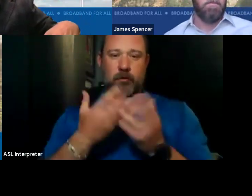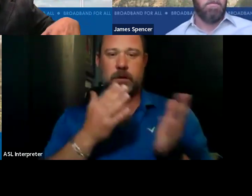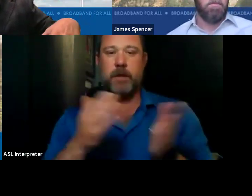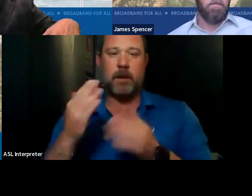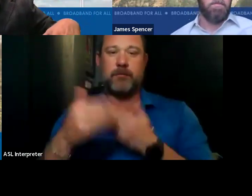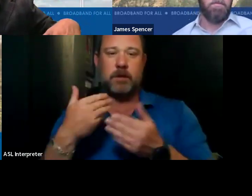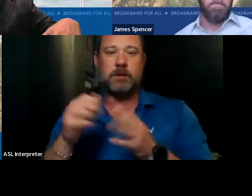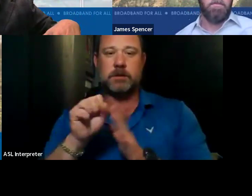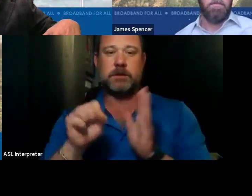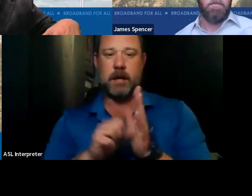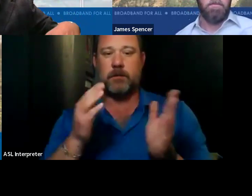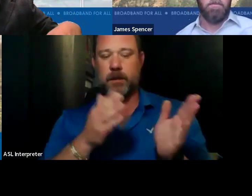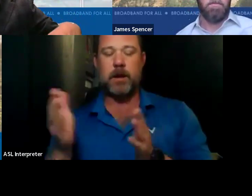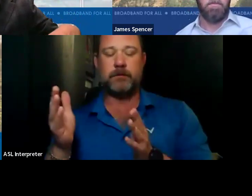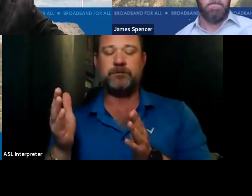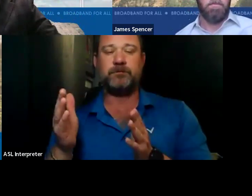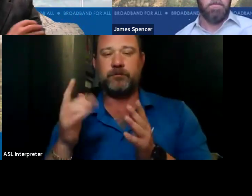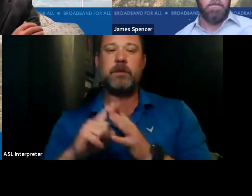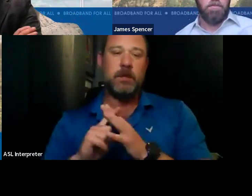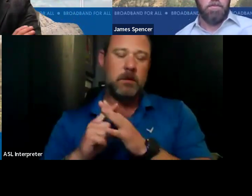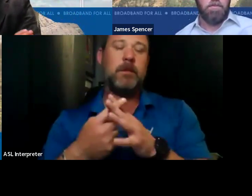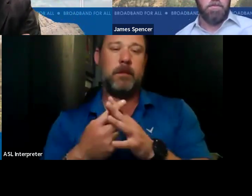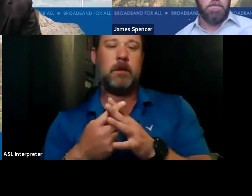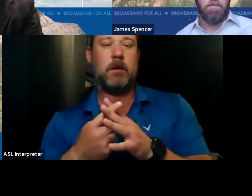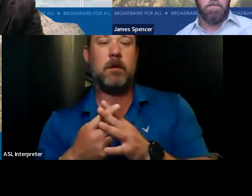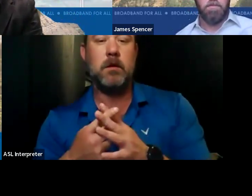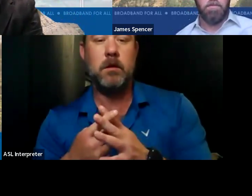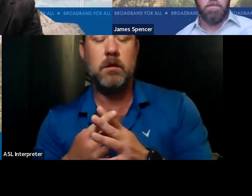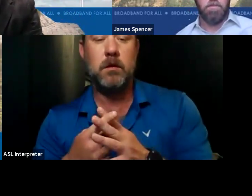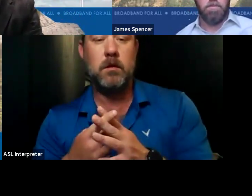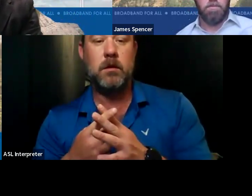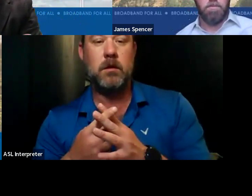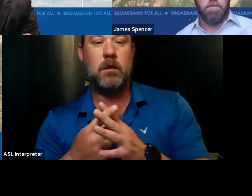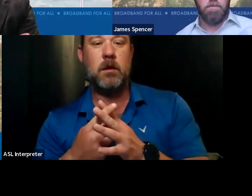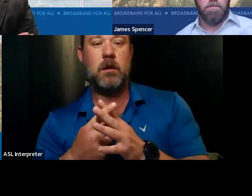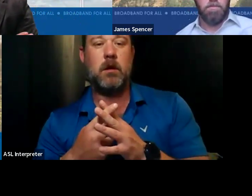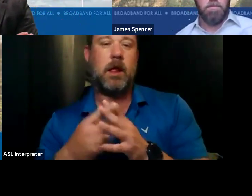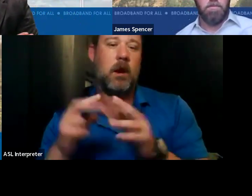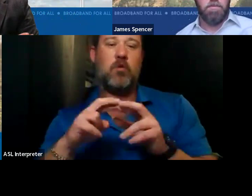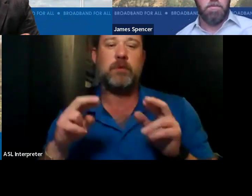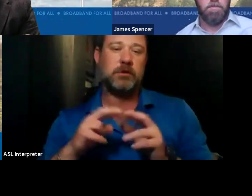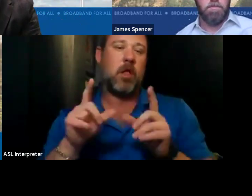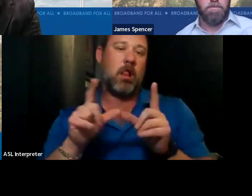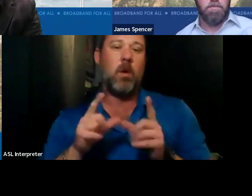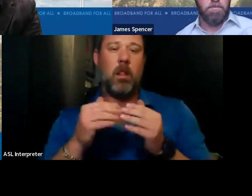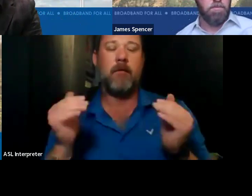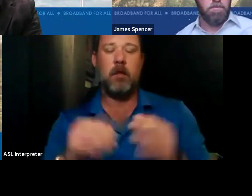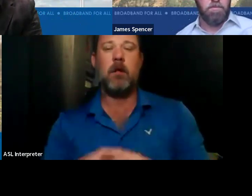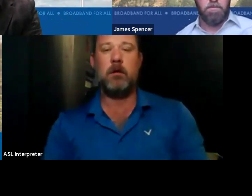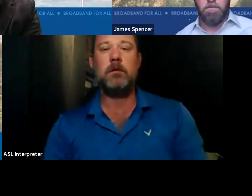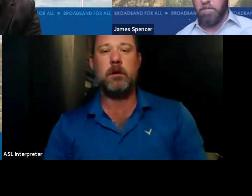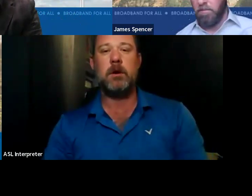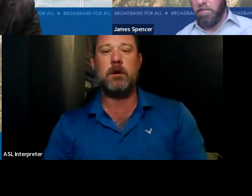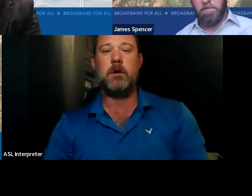on the State plan and then implementing, you know, at a regional or local level.